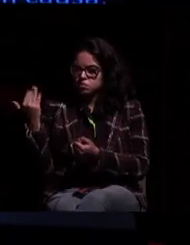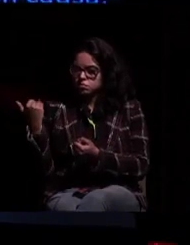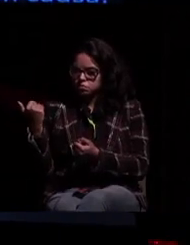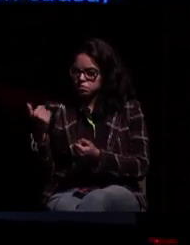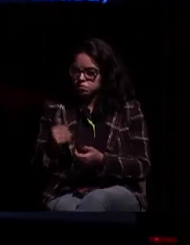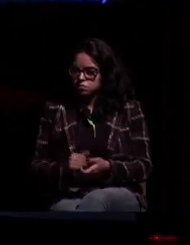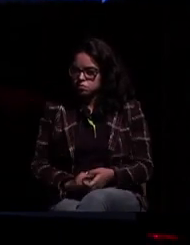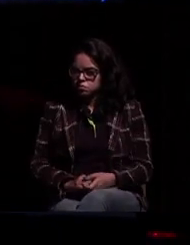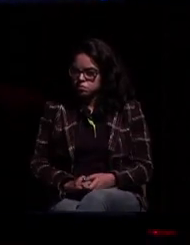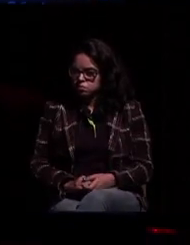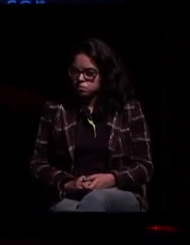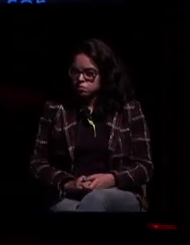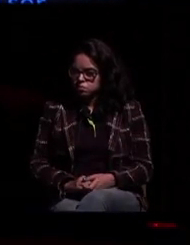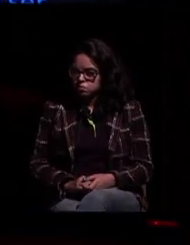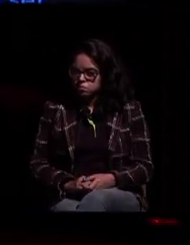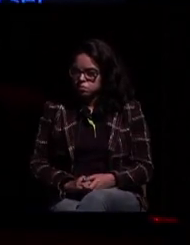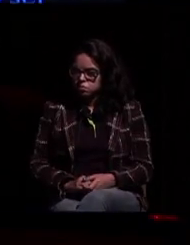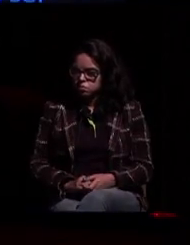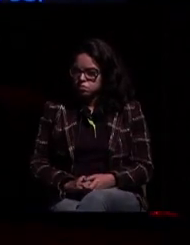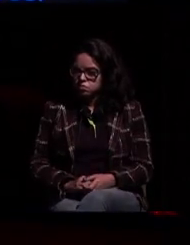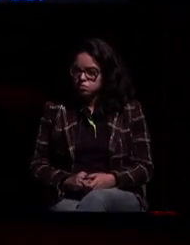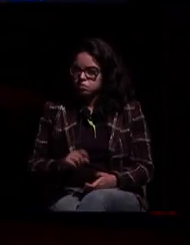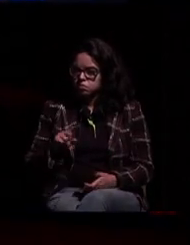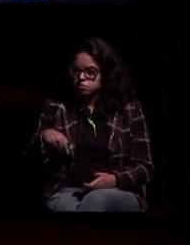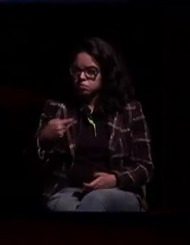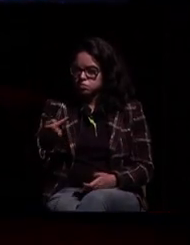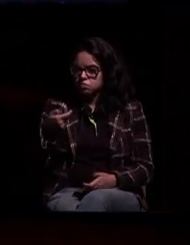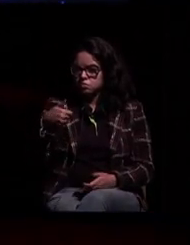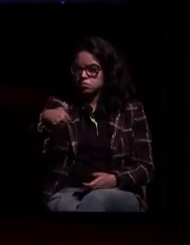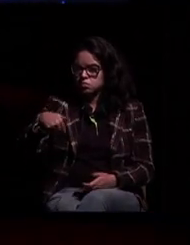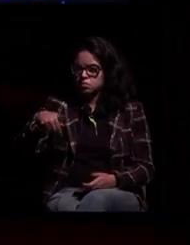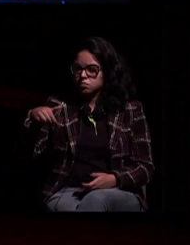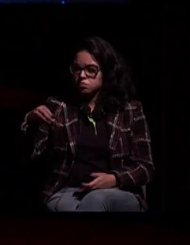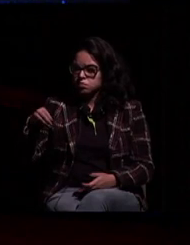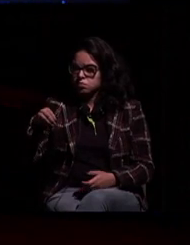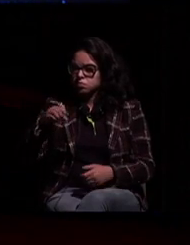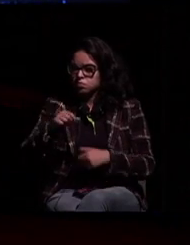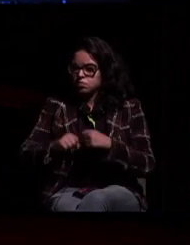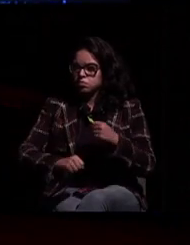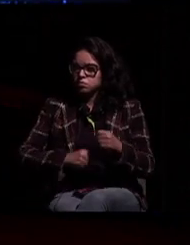As of the 70s, with the Carnation Revolution,